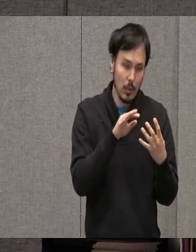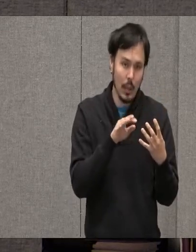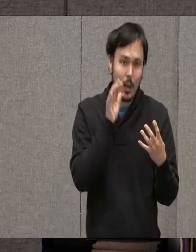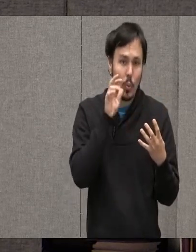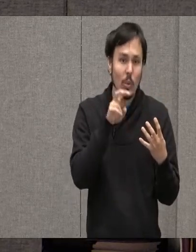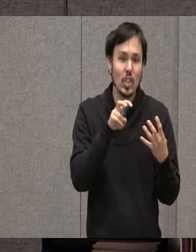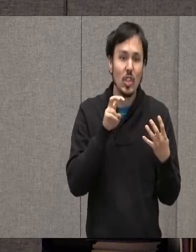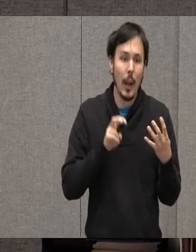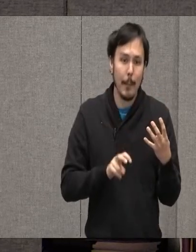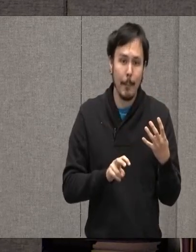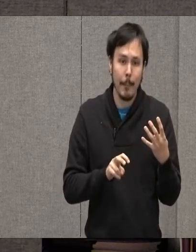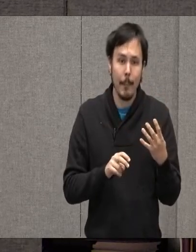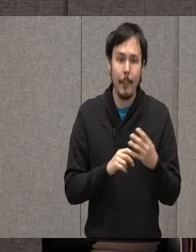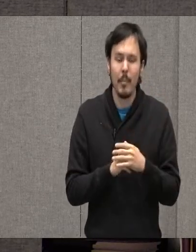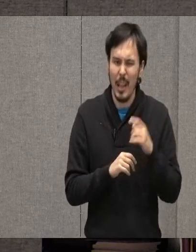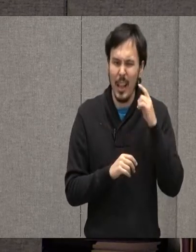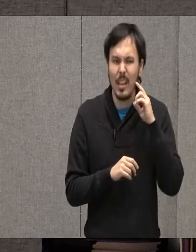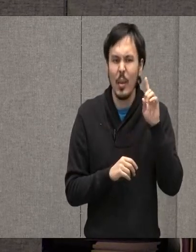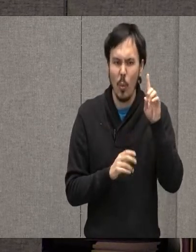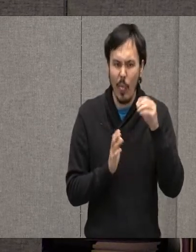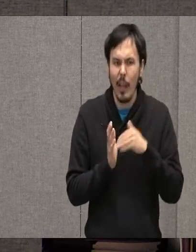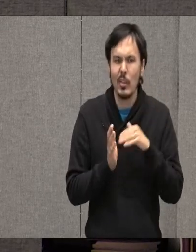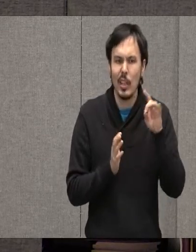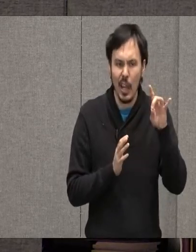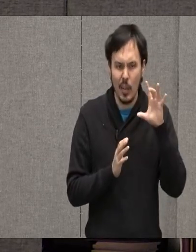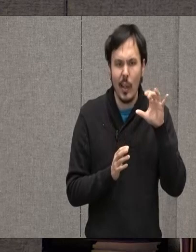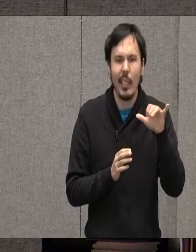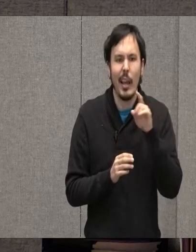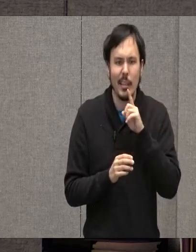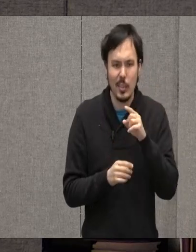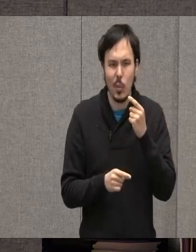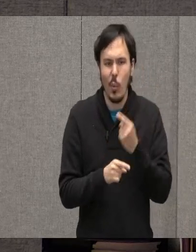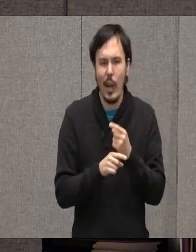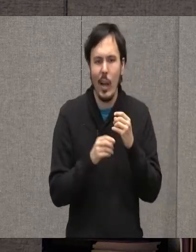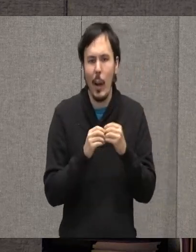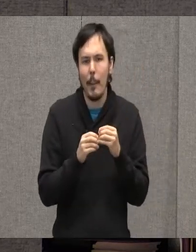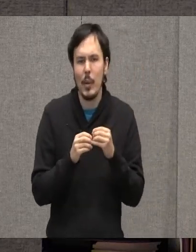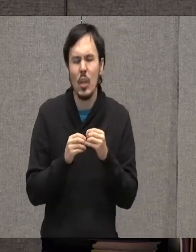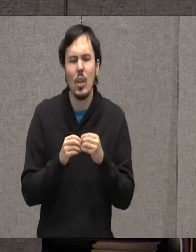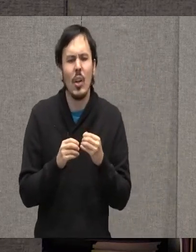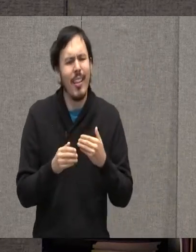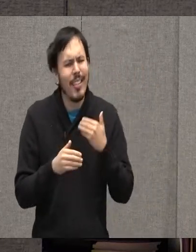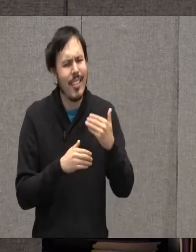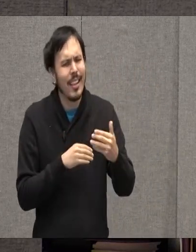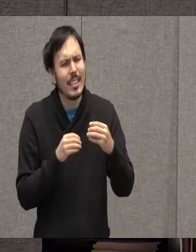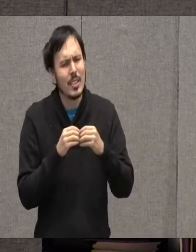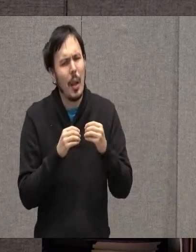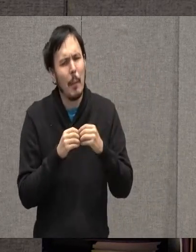So I think 1800 would be our number here. What would the number up here be, if we started a new column.